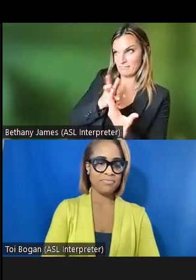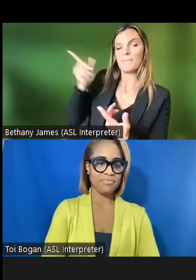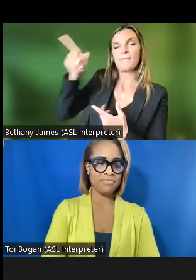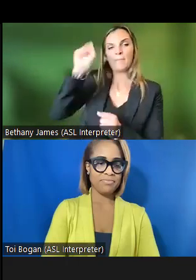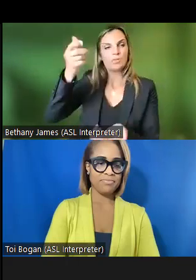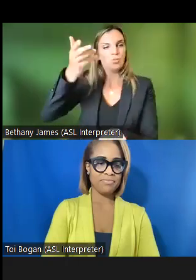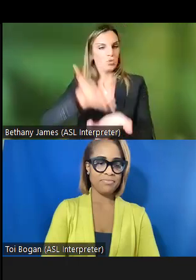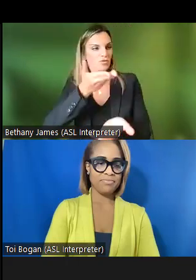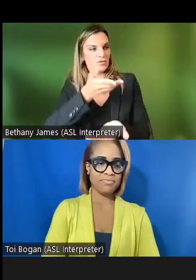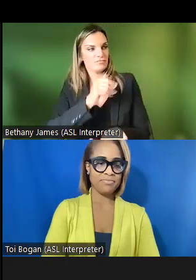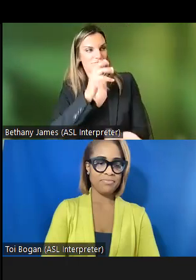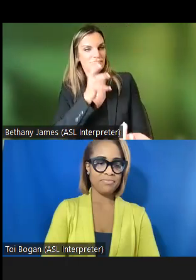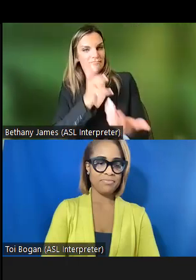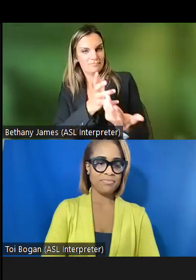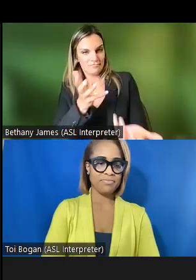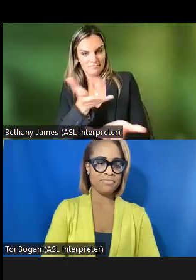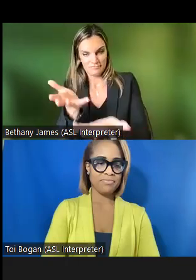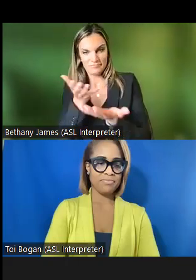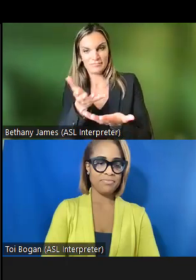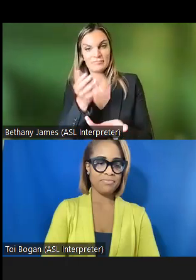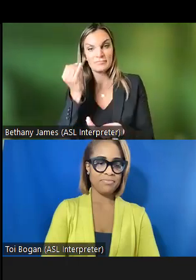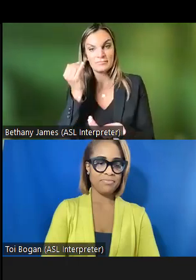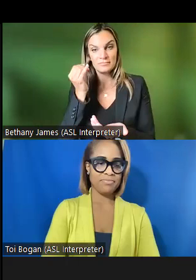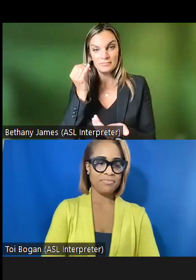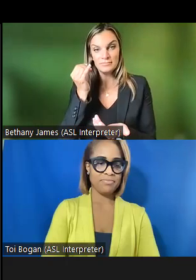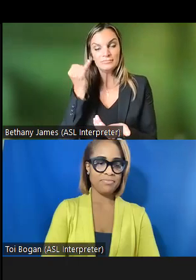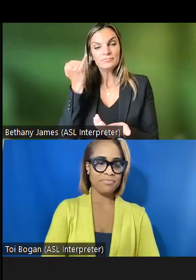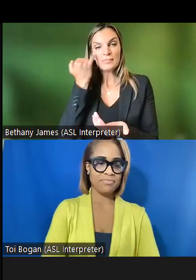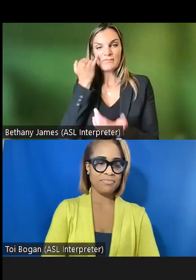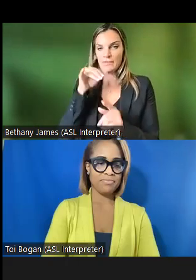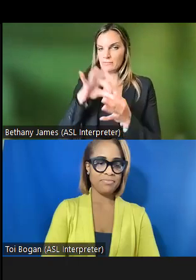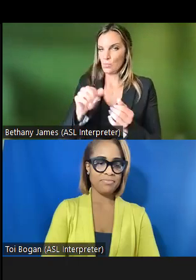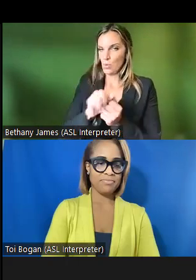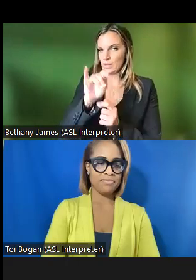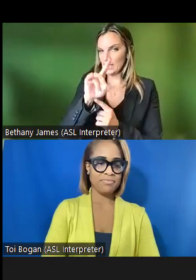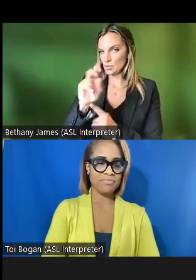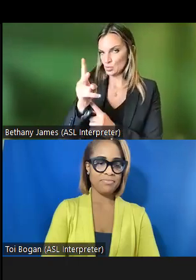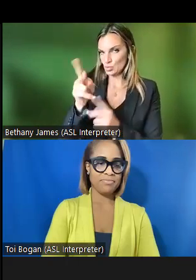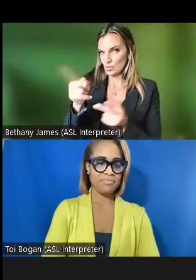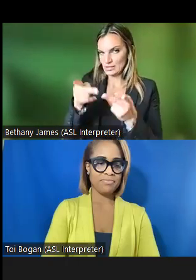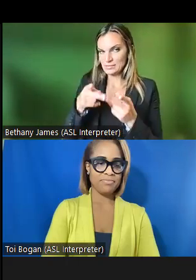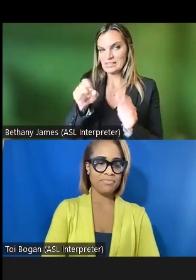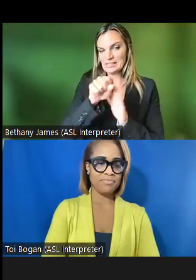And if you don't think it's effective, that's and, again, this is if it's a Title II entity. So if it's a state or local government entity.